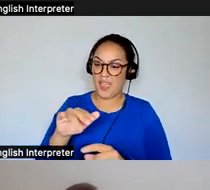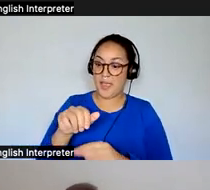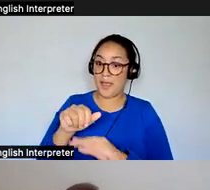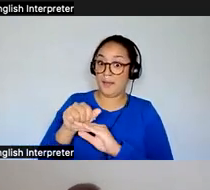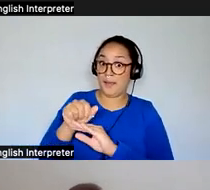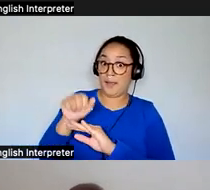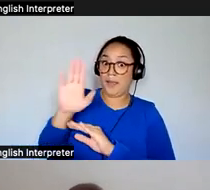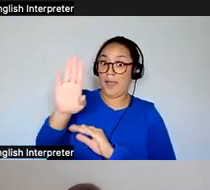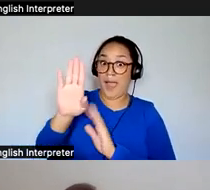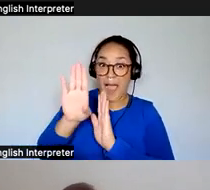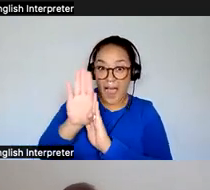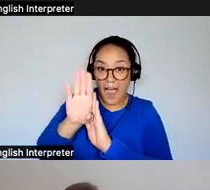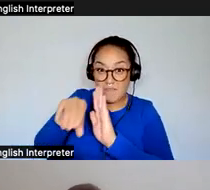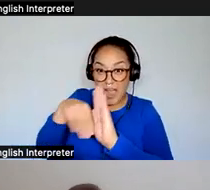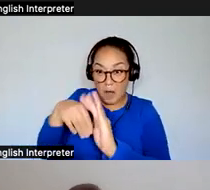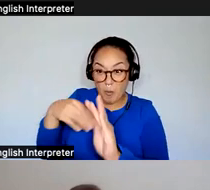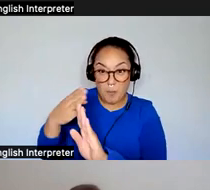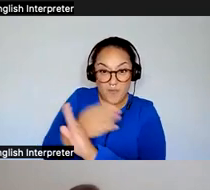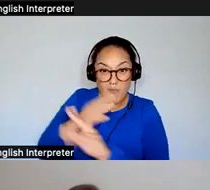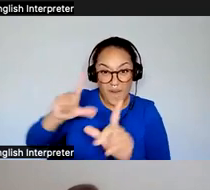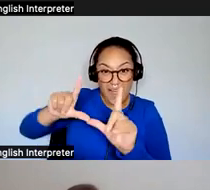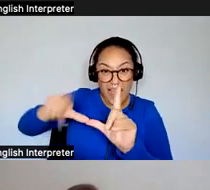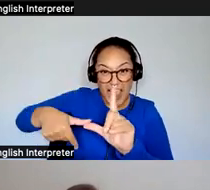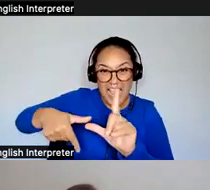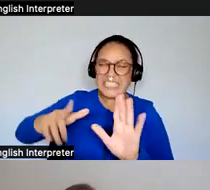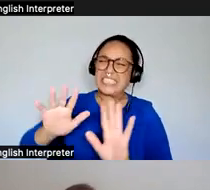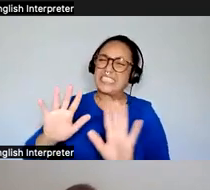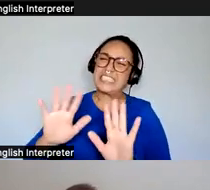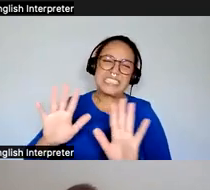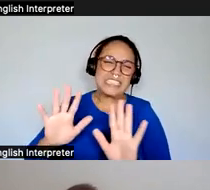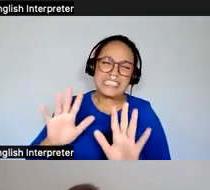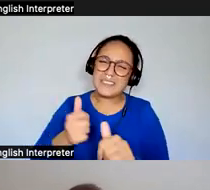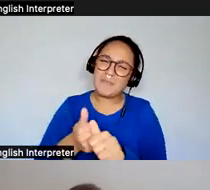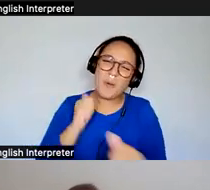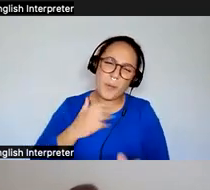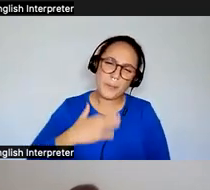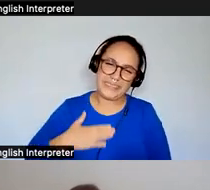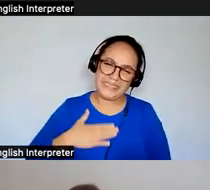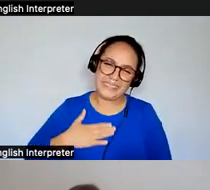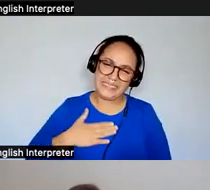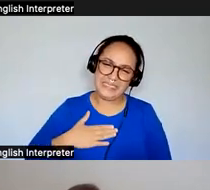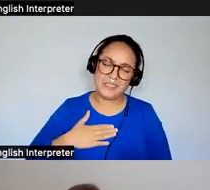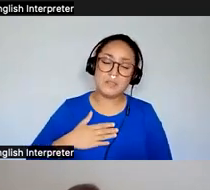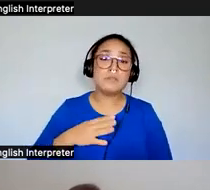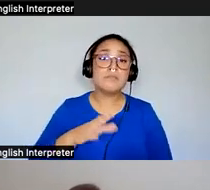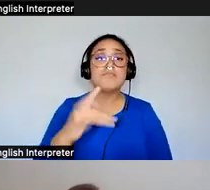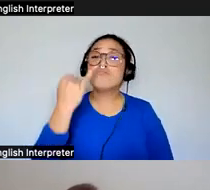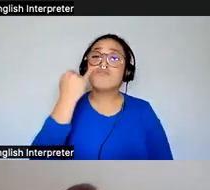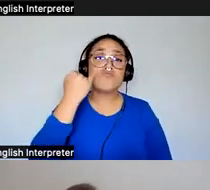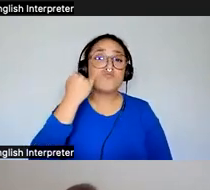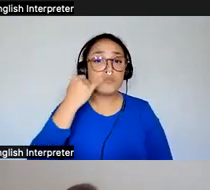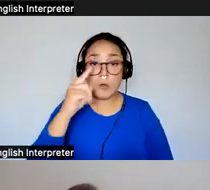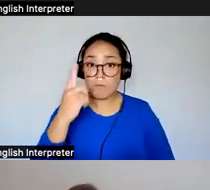do that if you can. If you're a first time applicant, please reach out to me.